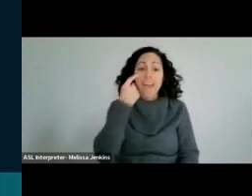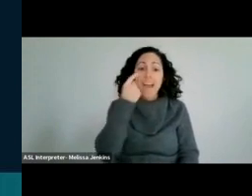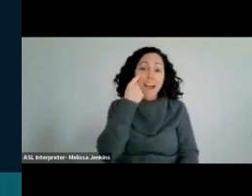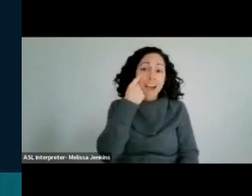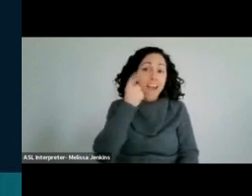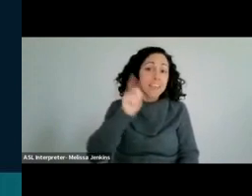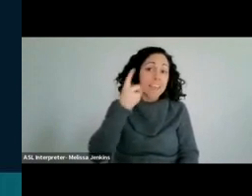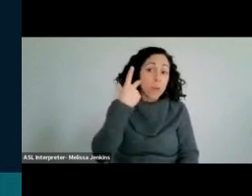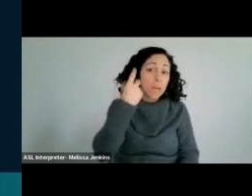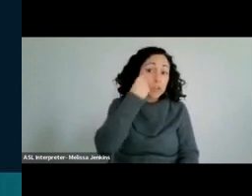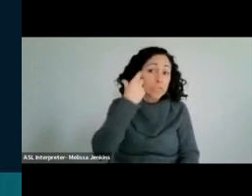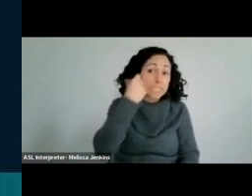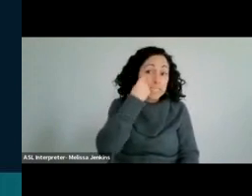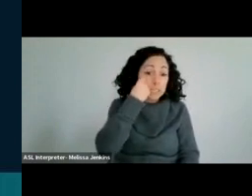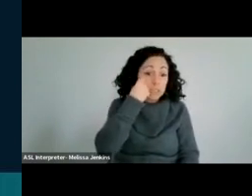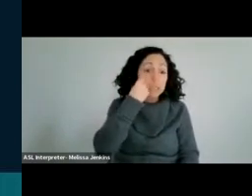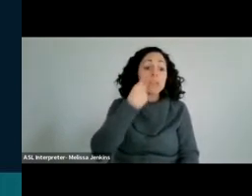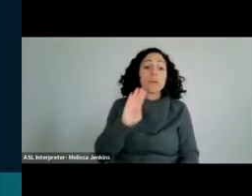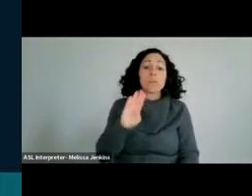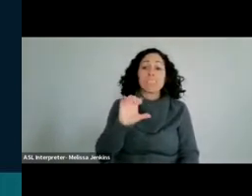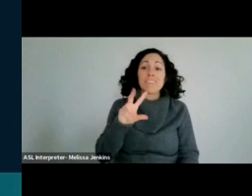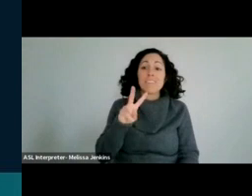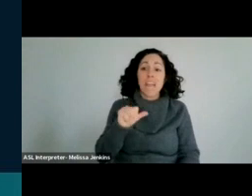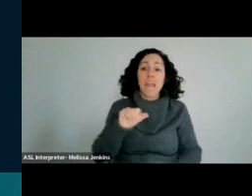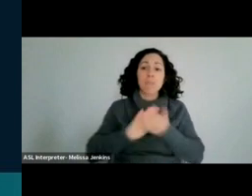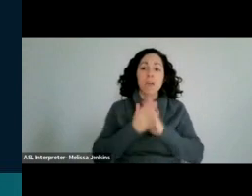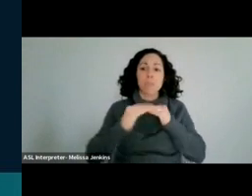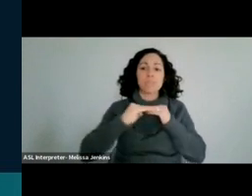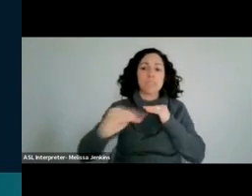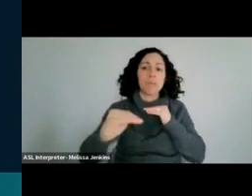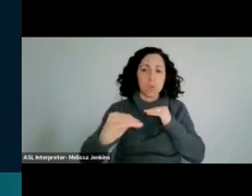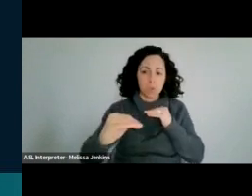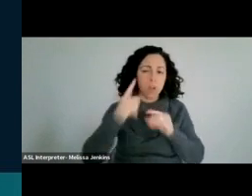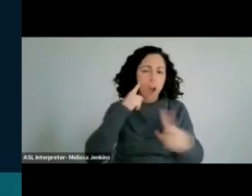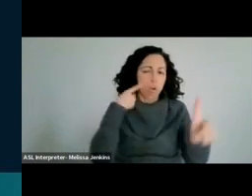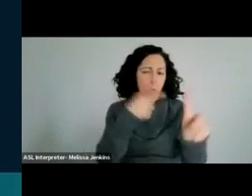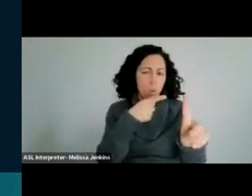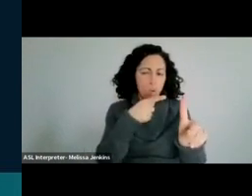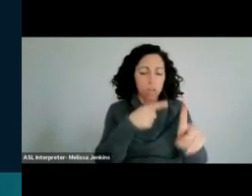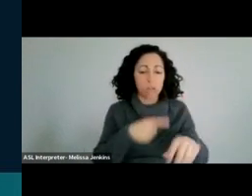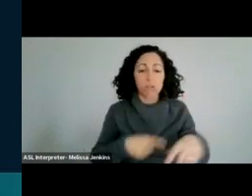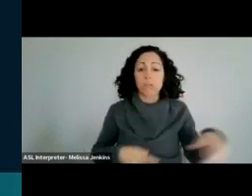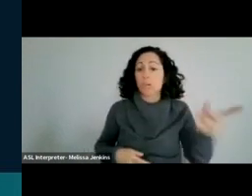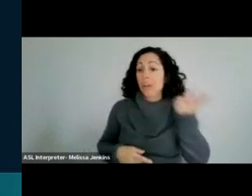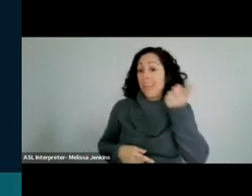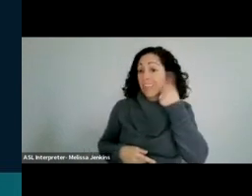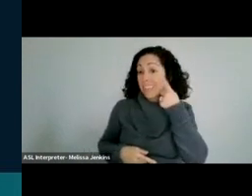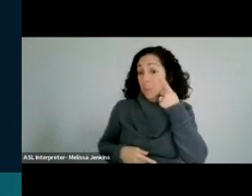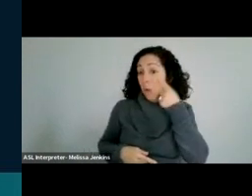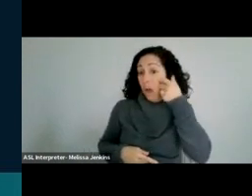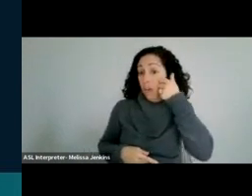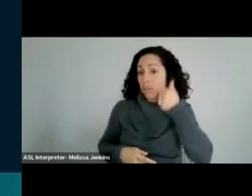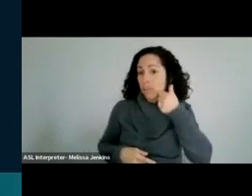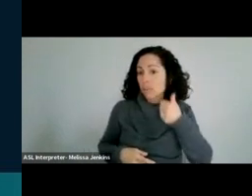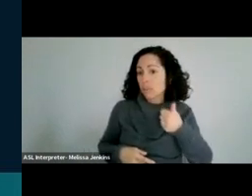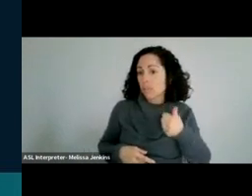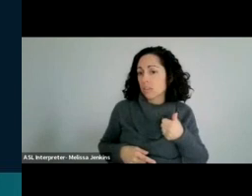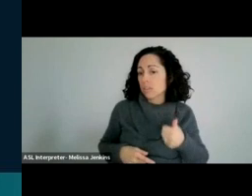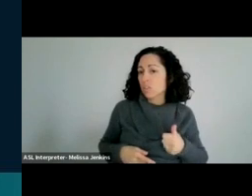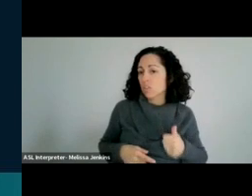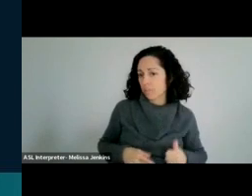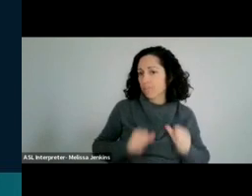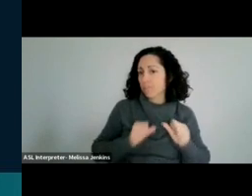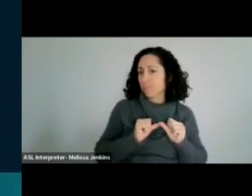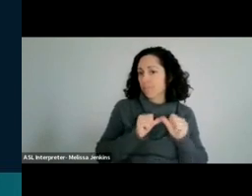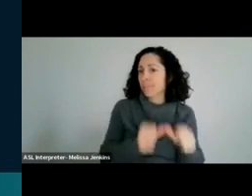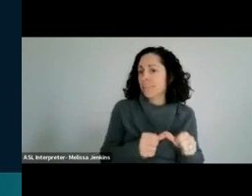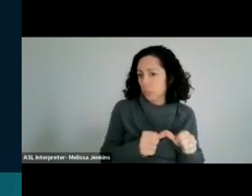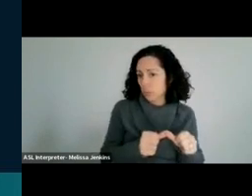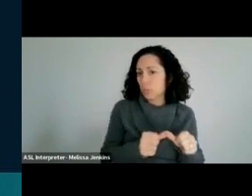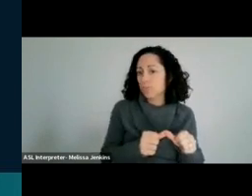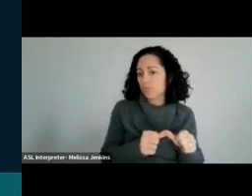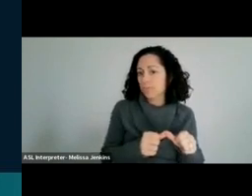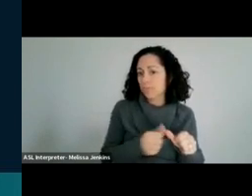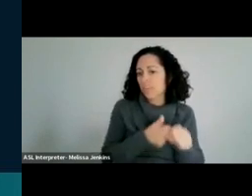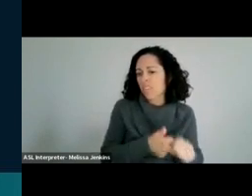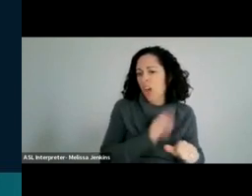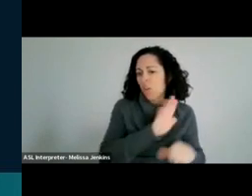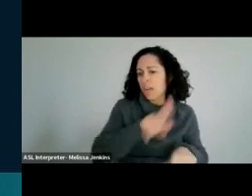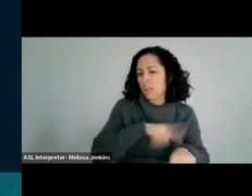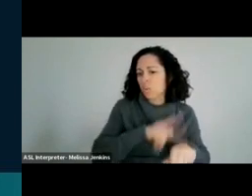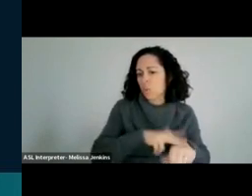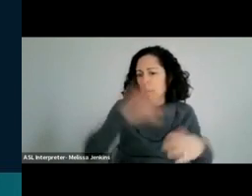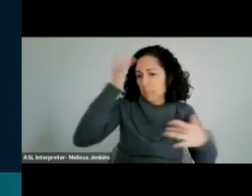whilst the control arm could be expected to deteriorate in line with the natural history of the disease.